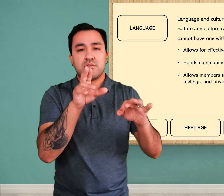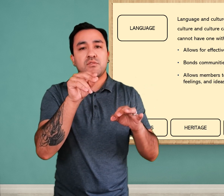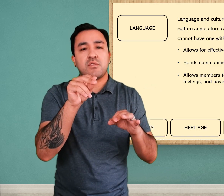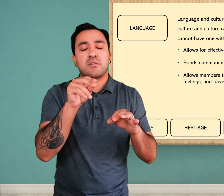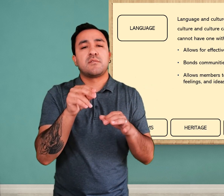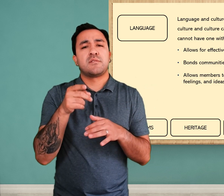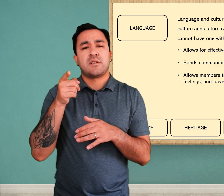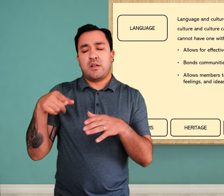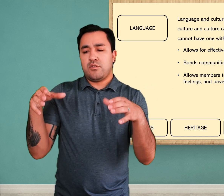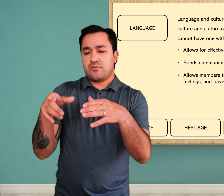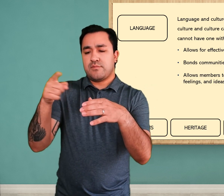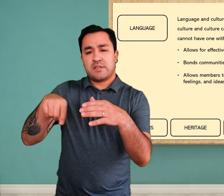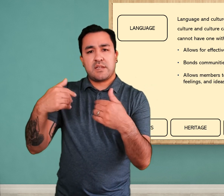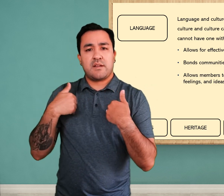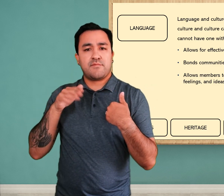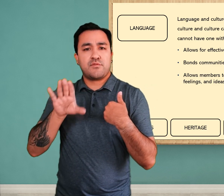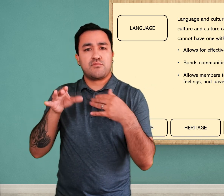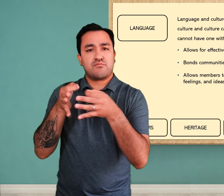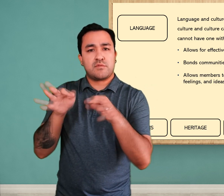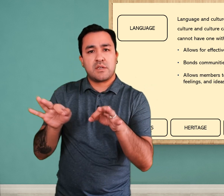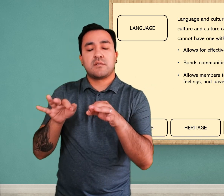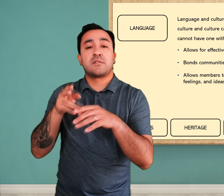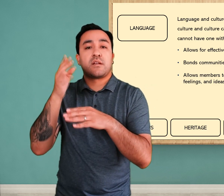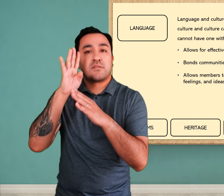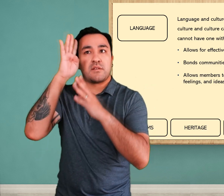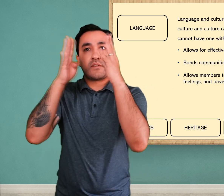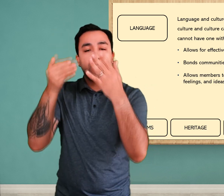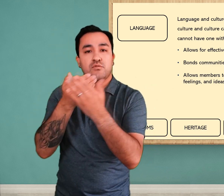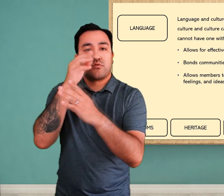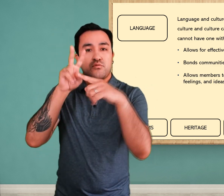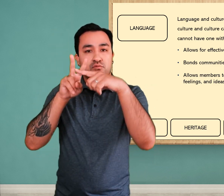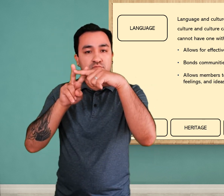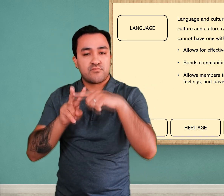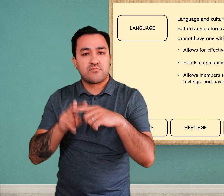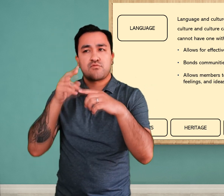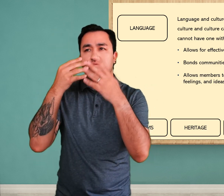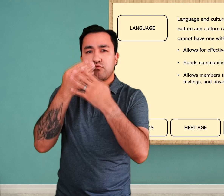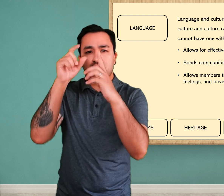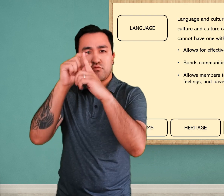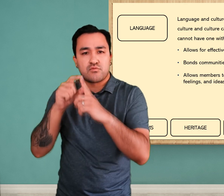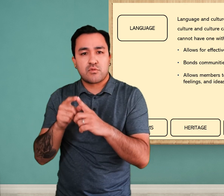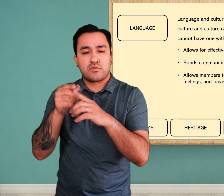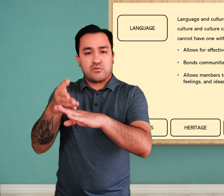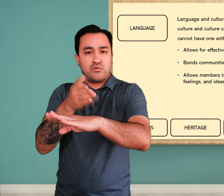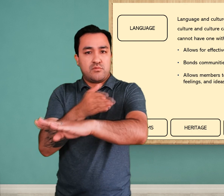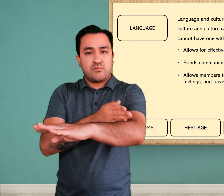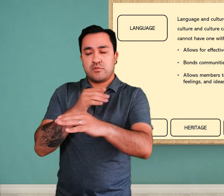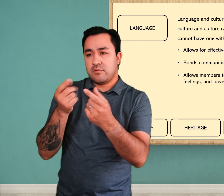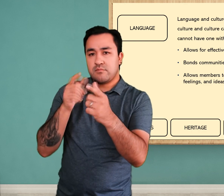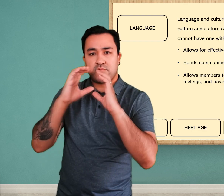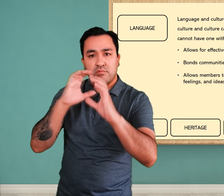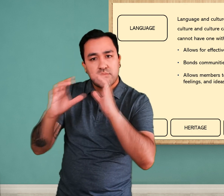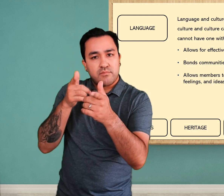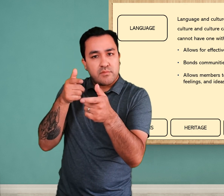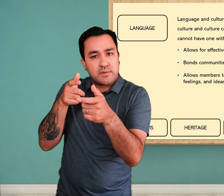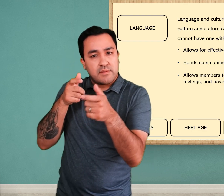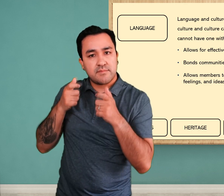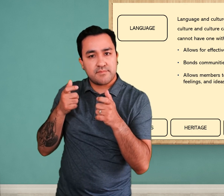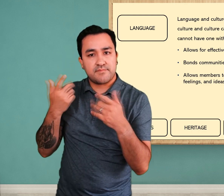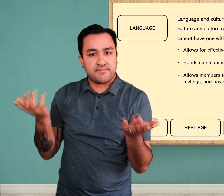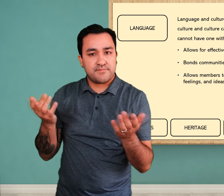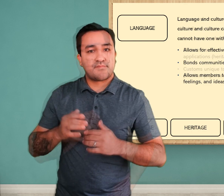to improve the efficiency of communication.